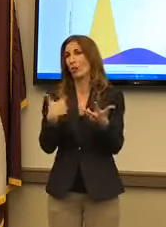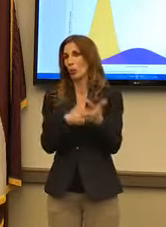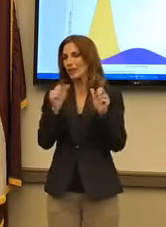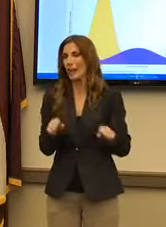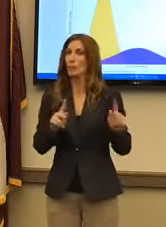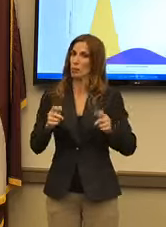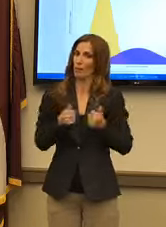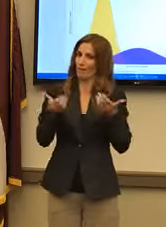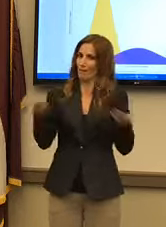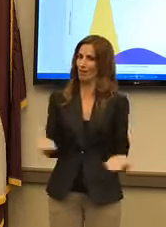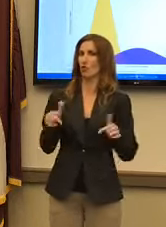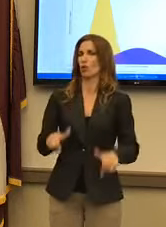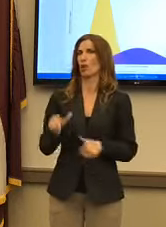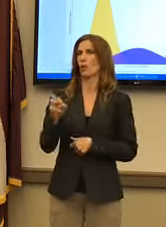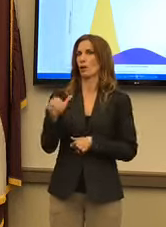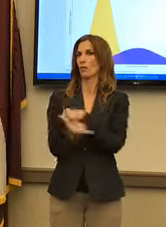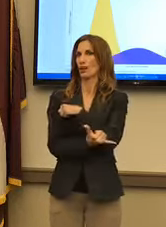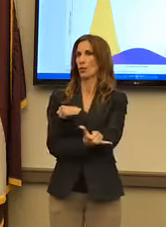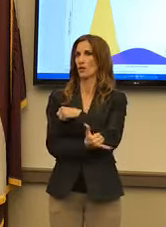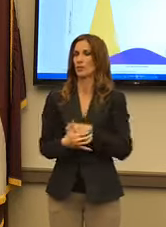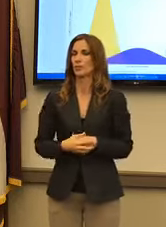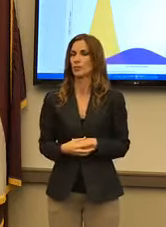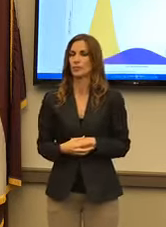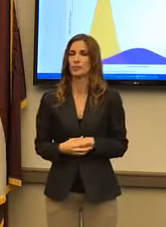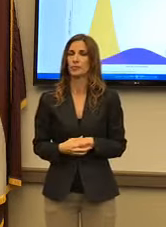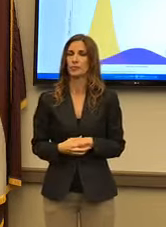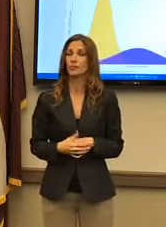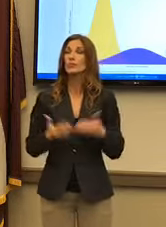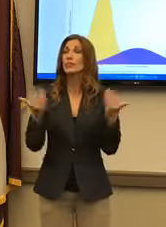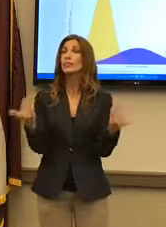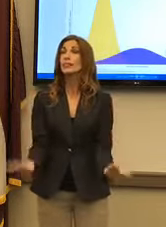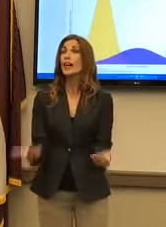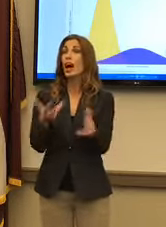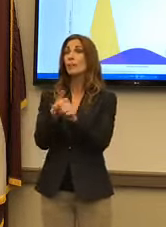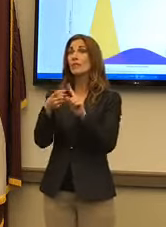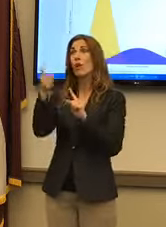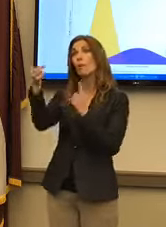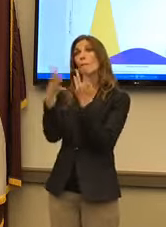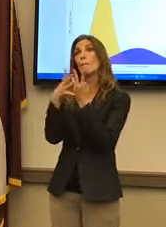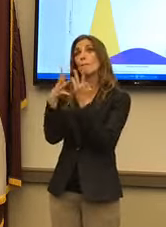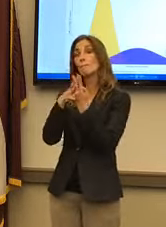here in Montgomery County today's update from the Correctional Facility continues